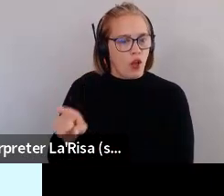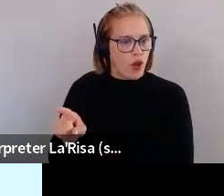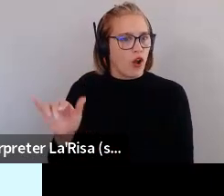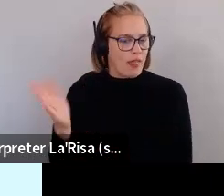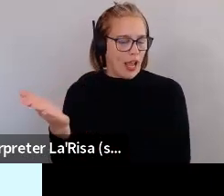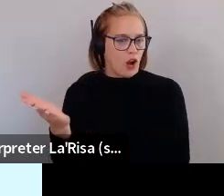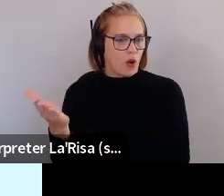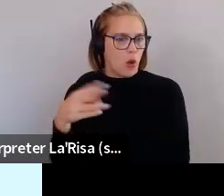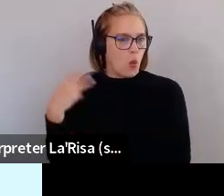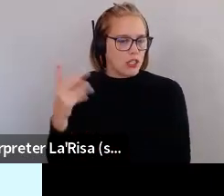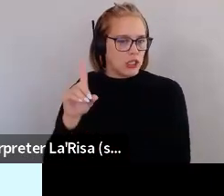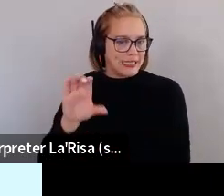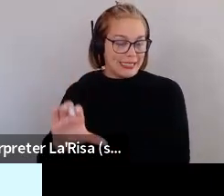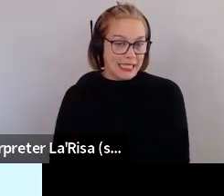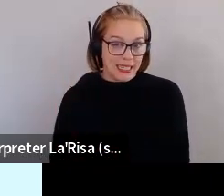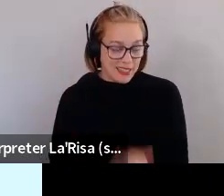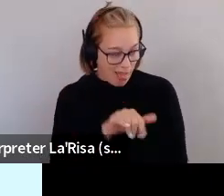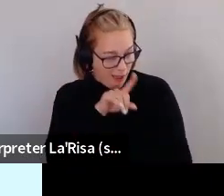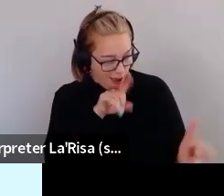was a very formal hearing Where Judy was asked to come and there was a